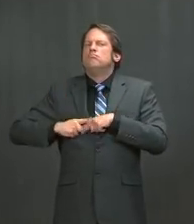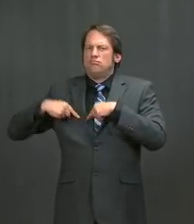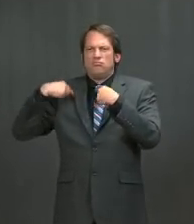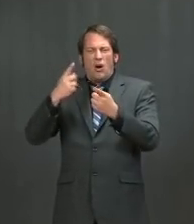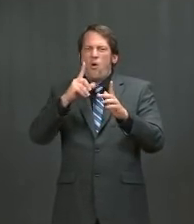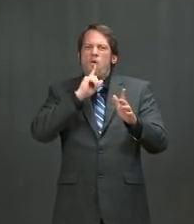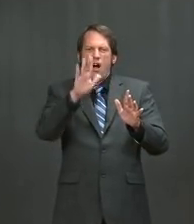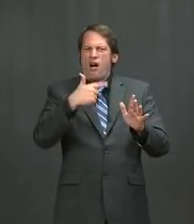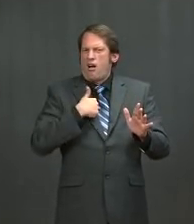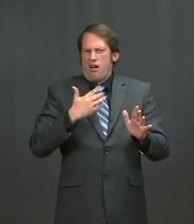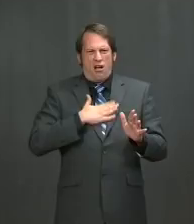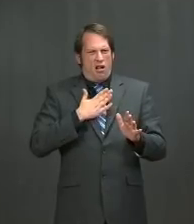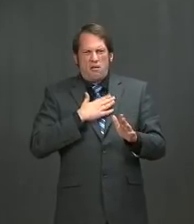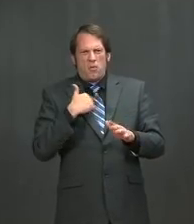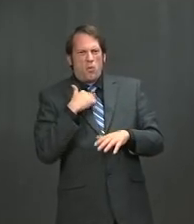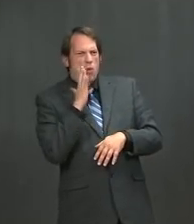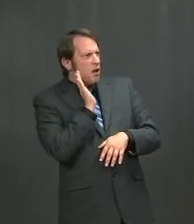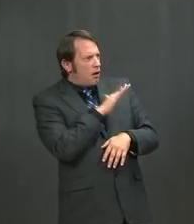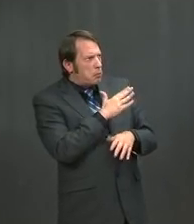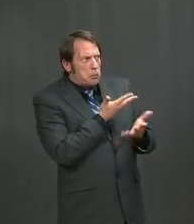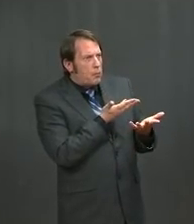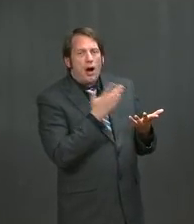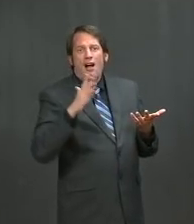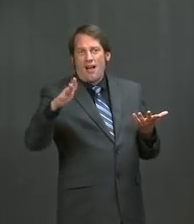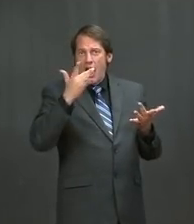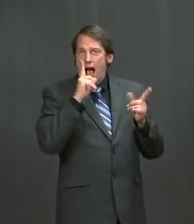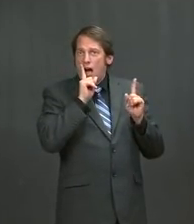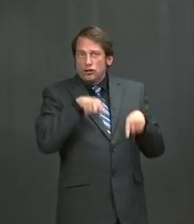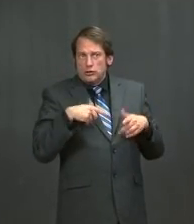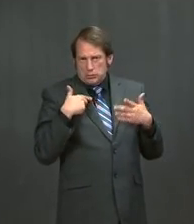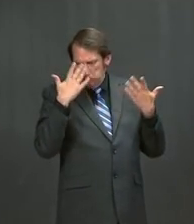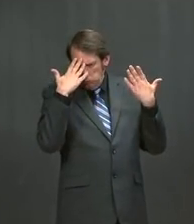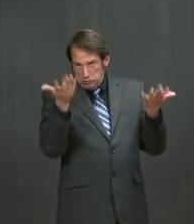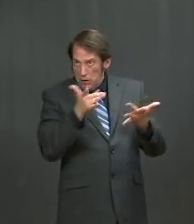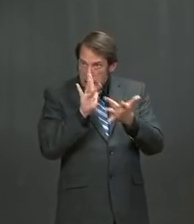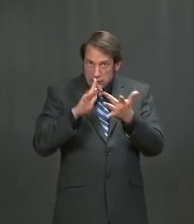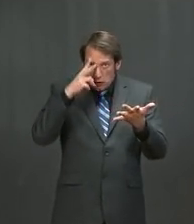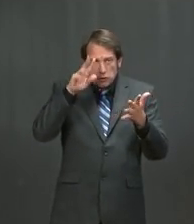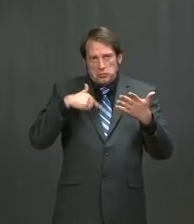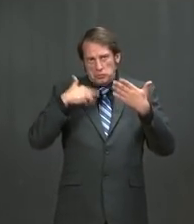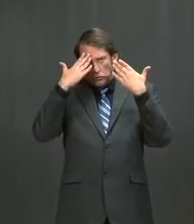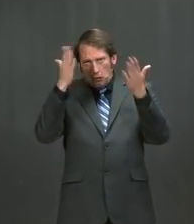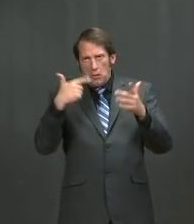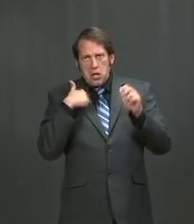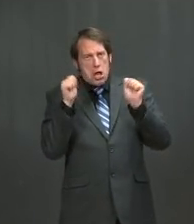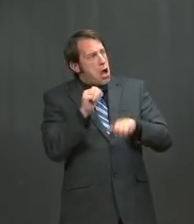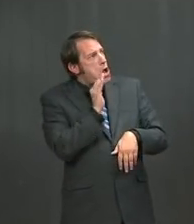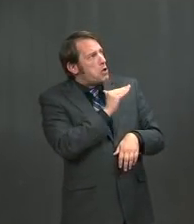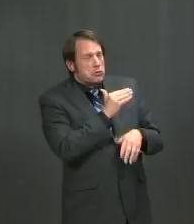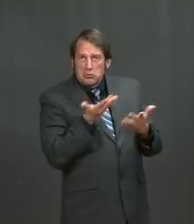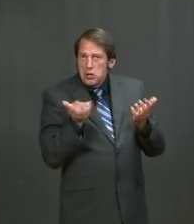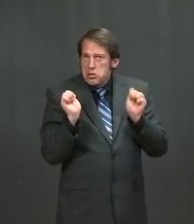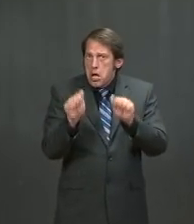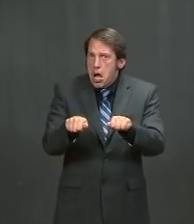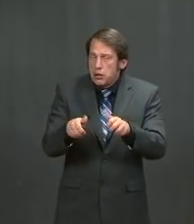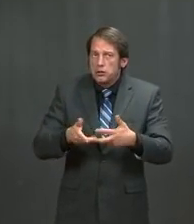I had not seen that report before I came out here. The Press: Okay. Thank you. Ms. Psaki: Great. Go ahead, Kelly, The Press: In clarifying today, are you trying to roll back